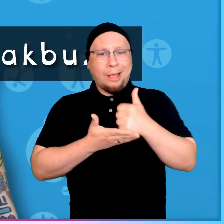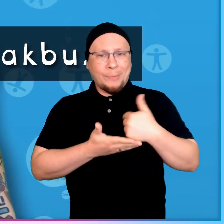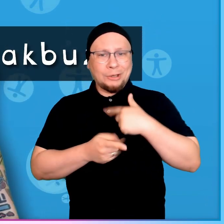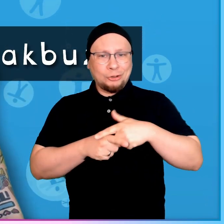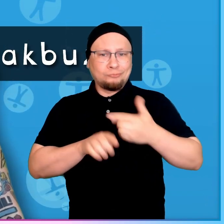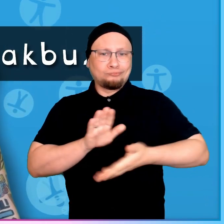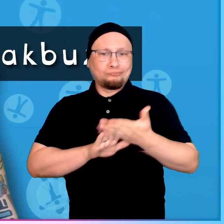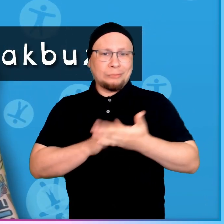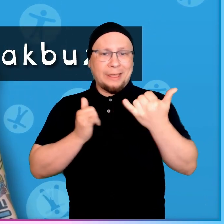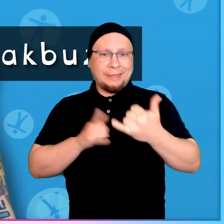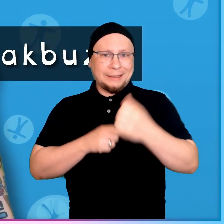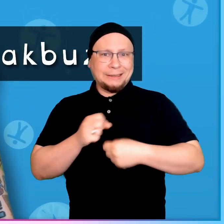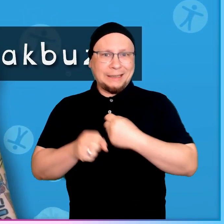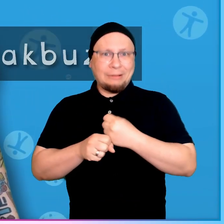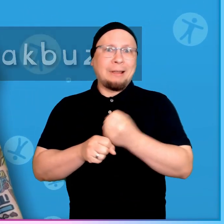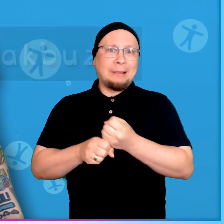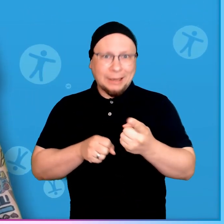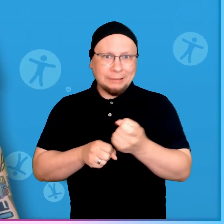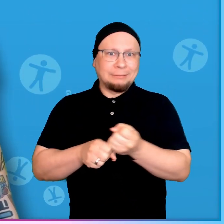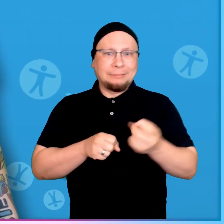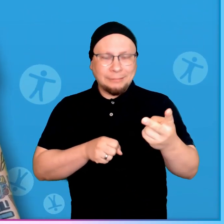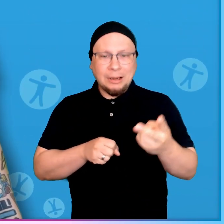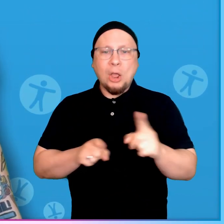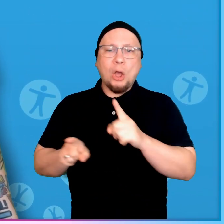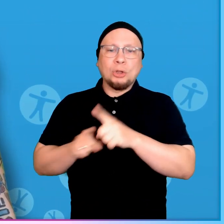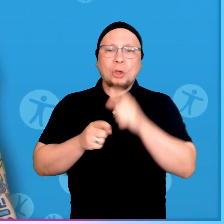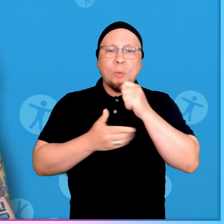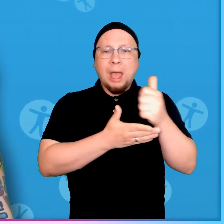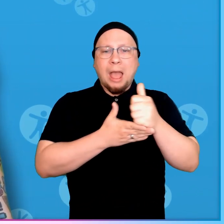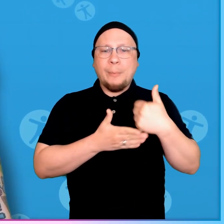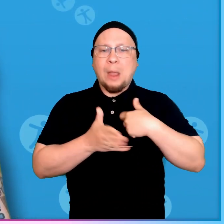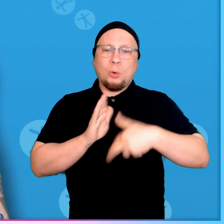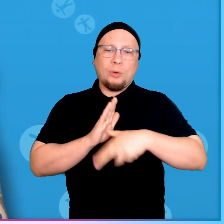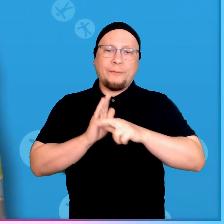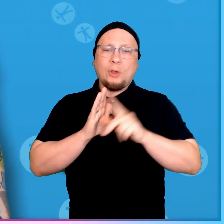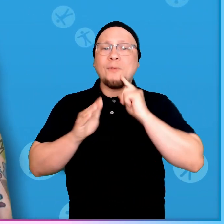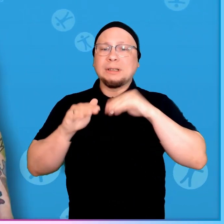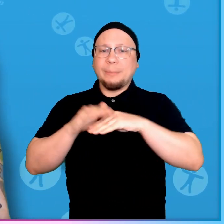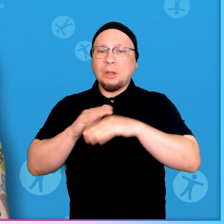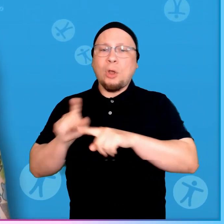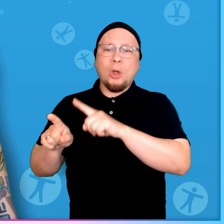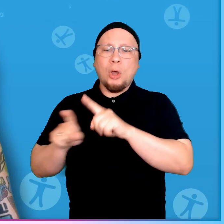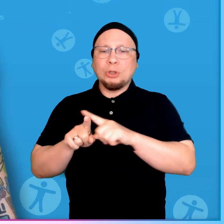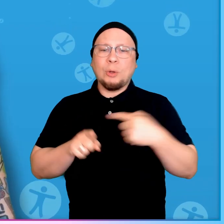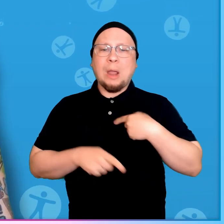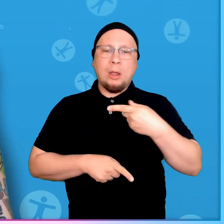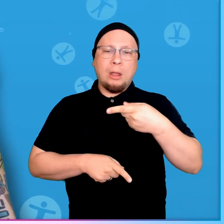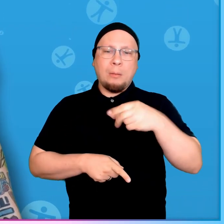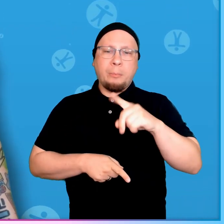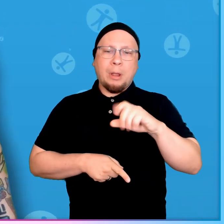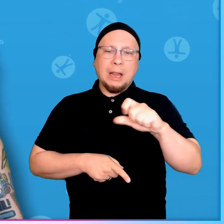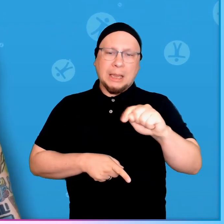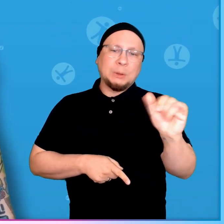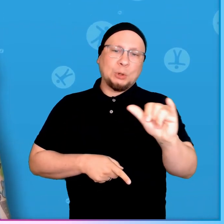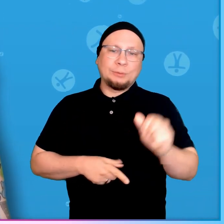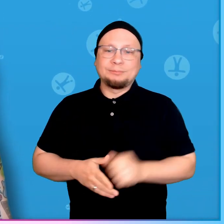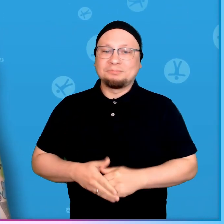alongside accessibility reviews, and the Ctrl, Alt, Access podcast. Now without any further introduction, let’s jump into the games.